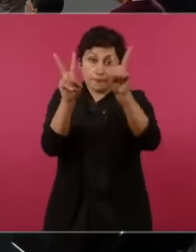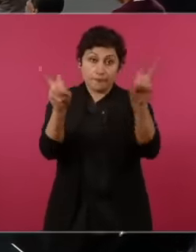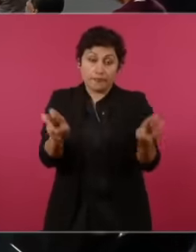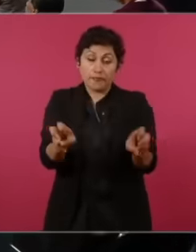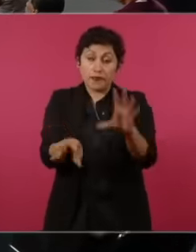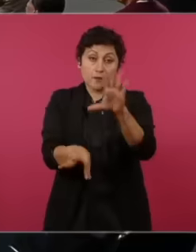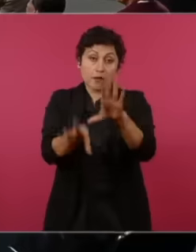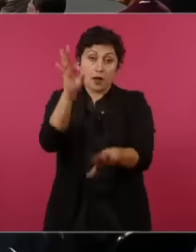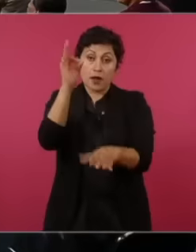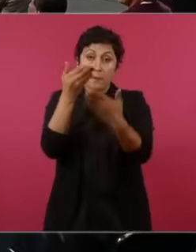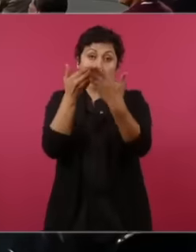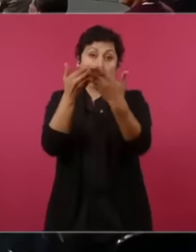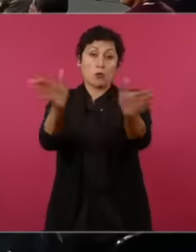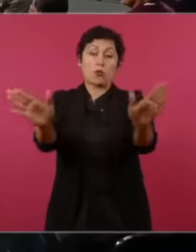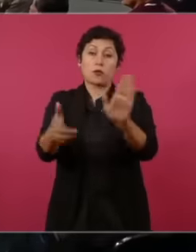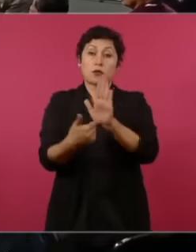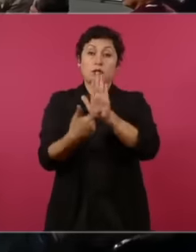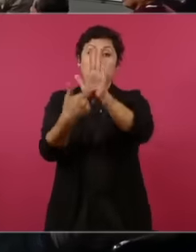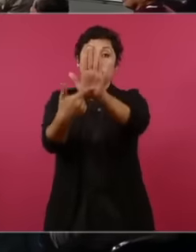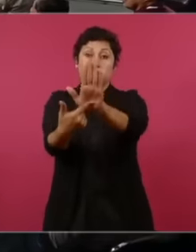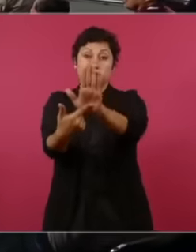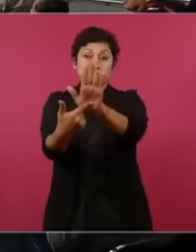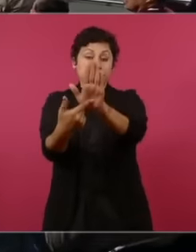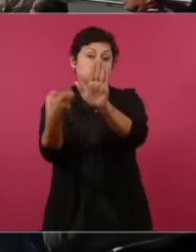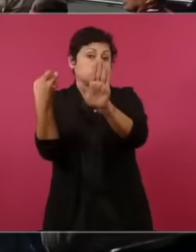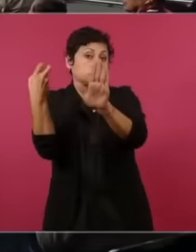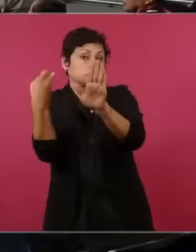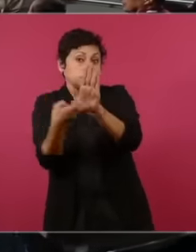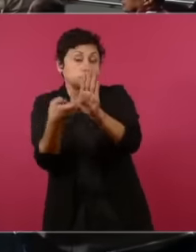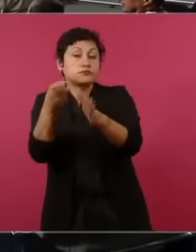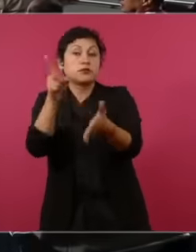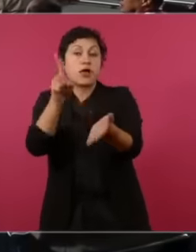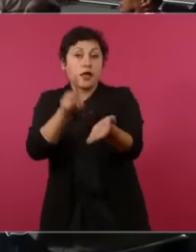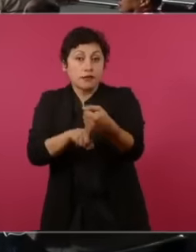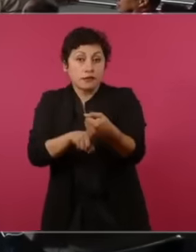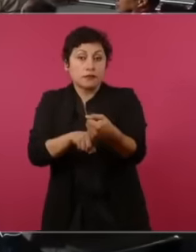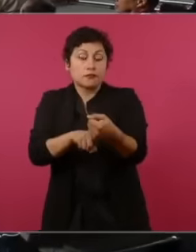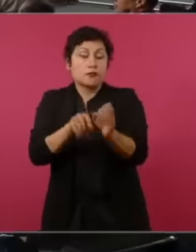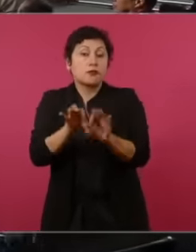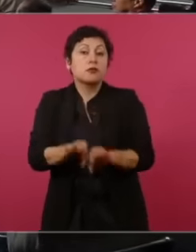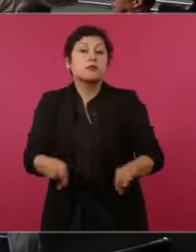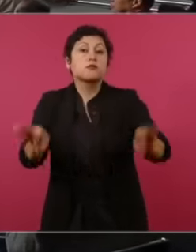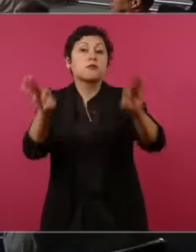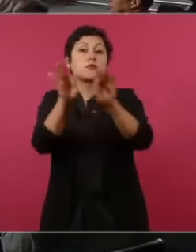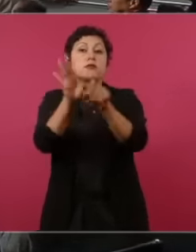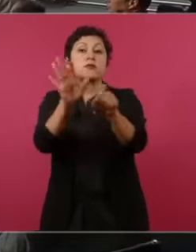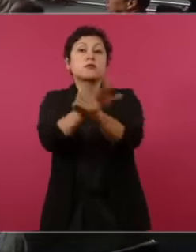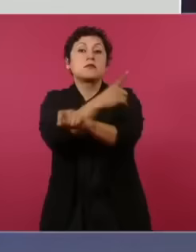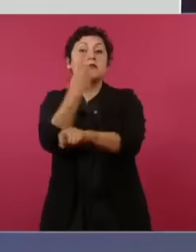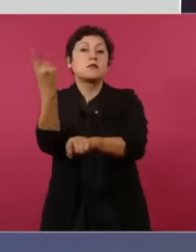involved future of our